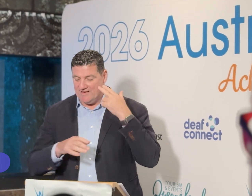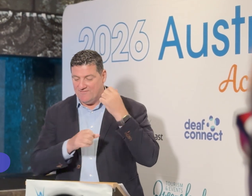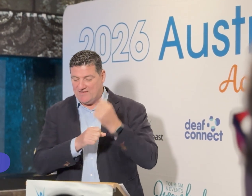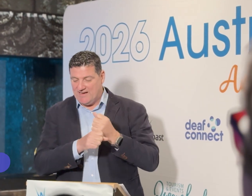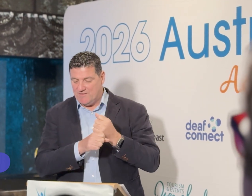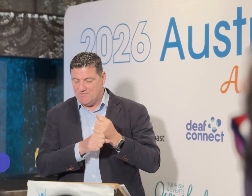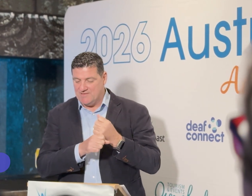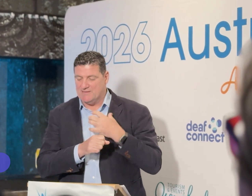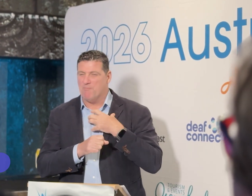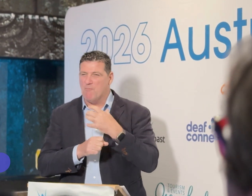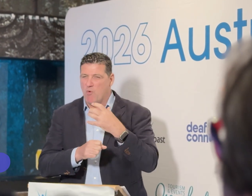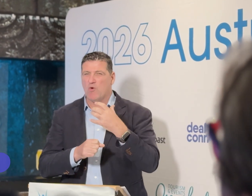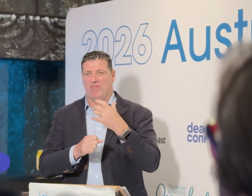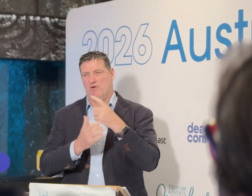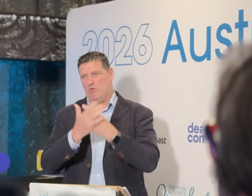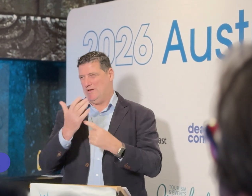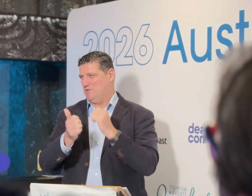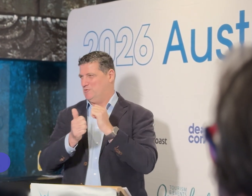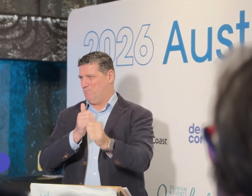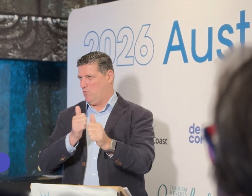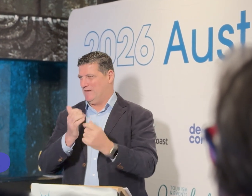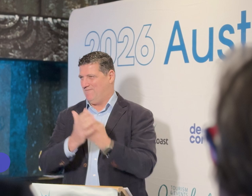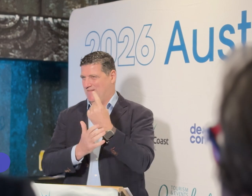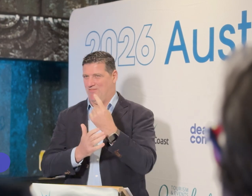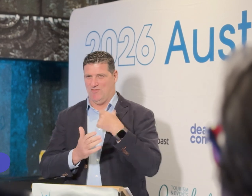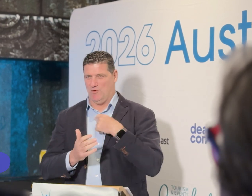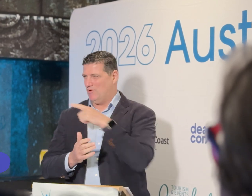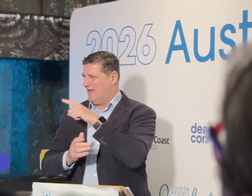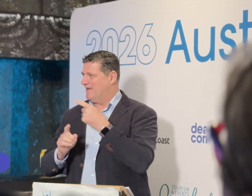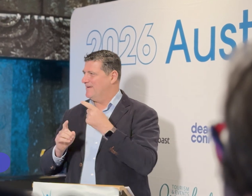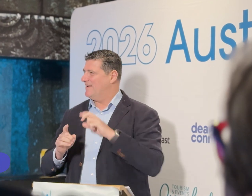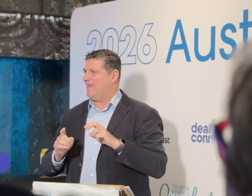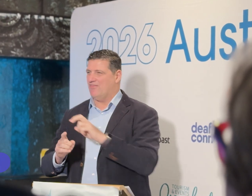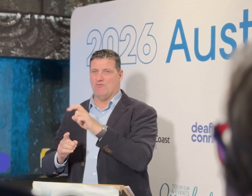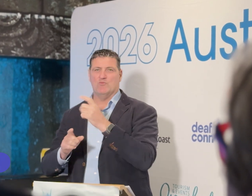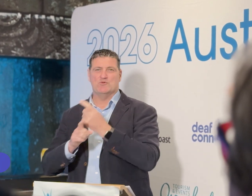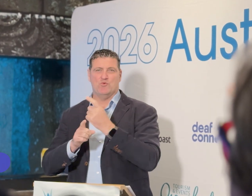The Australian Deaf Games is more than just a sporting event, as Kathryn spoke to.